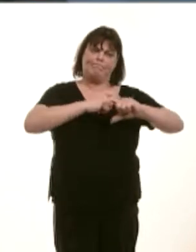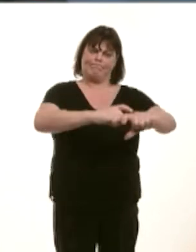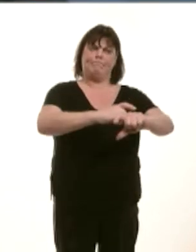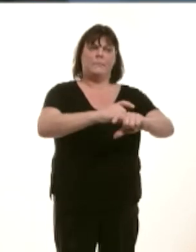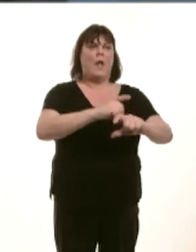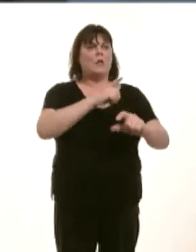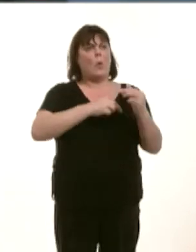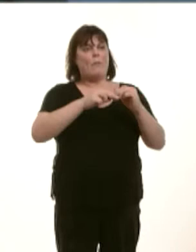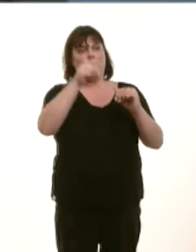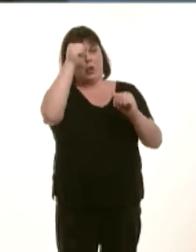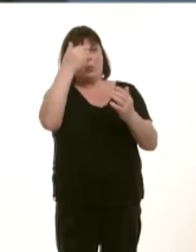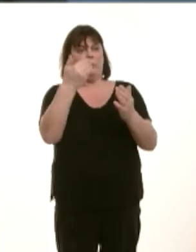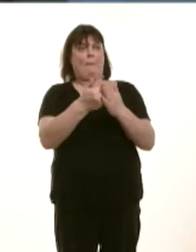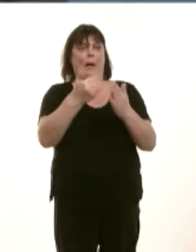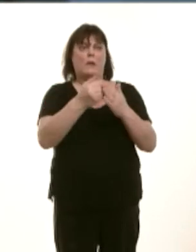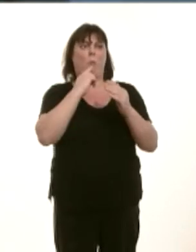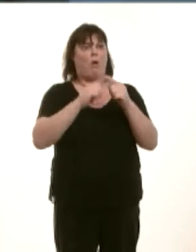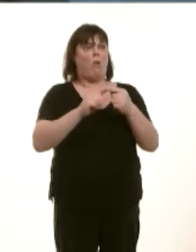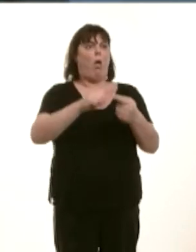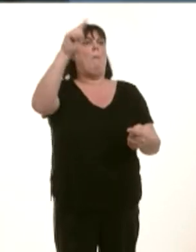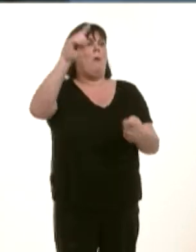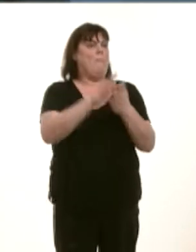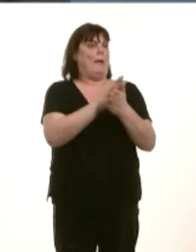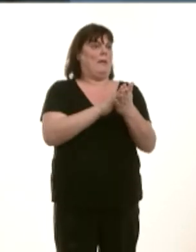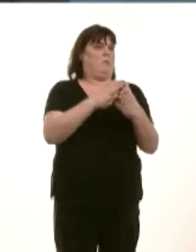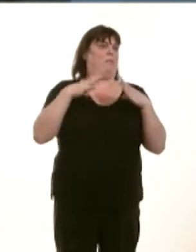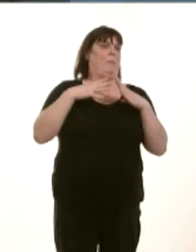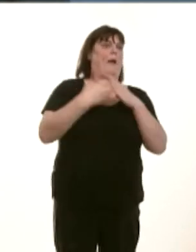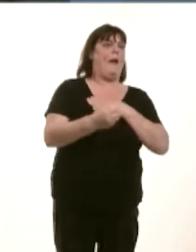for example, of the Royal College of Nursing, has talked of an additional 1,000 acute nurses